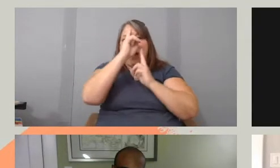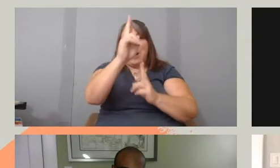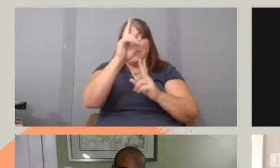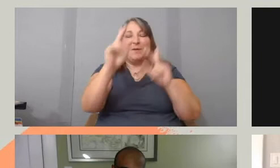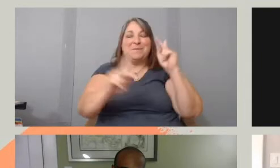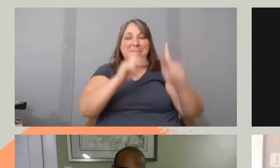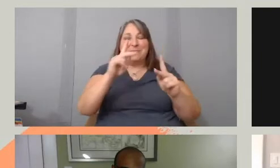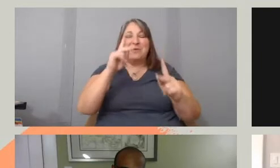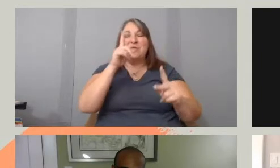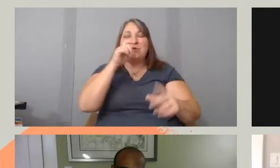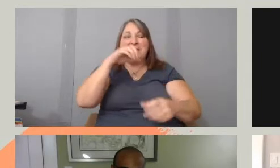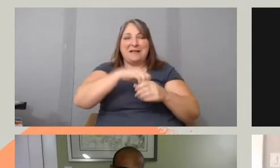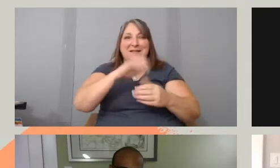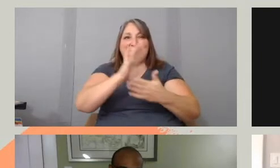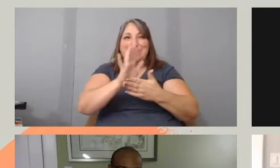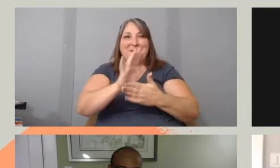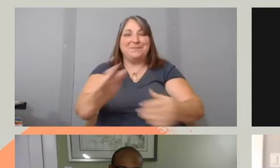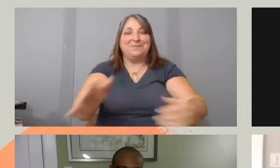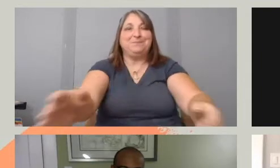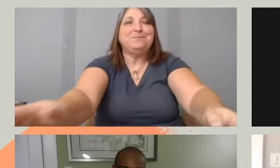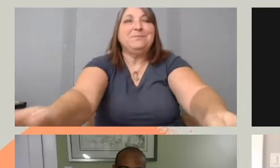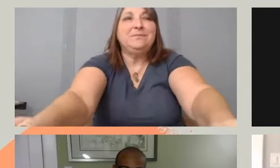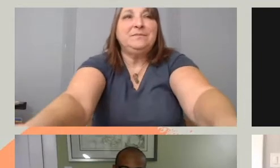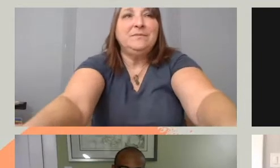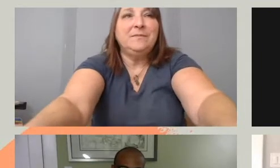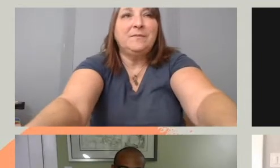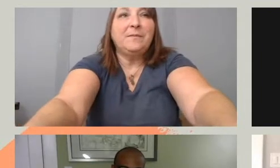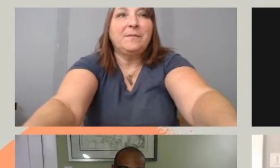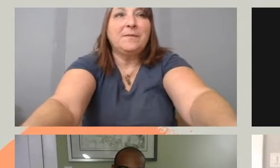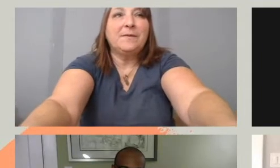So Steph I'll hand it over to you. Sure. Yeah, thanks. Yeah.